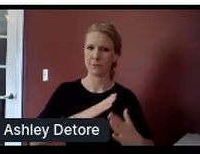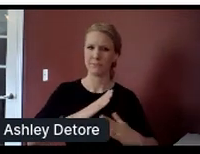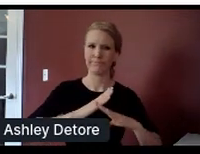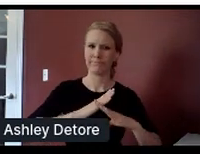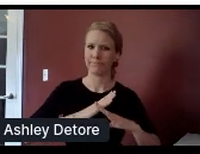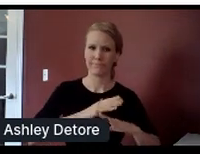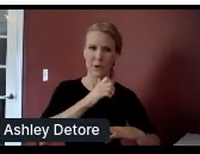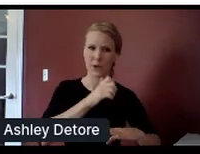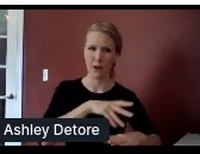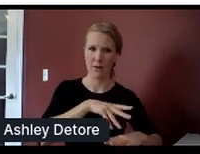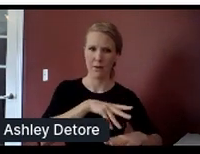Next slide.